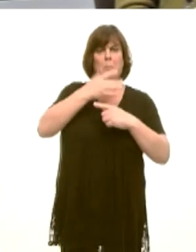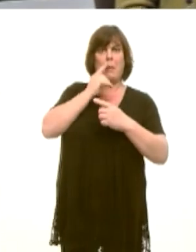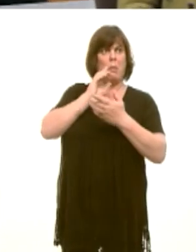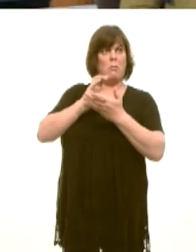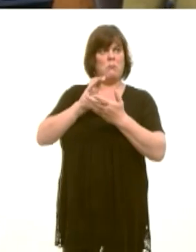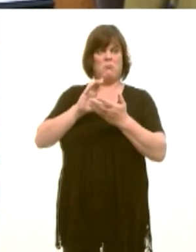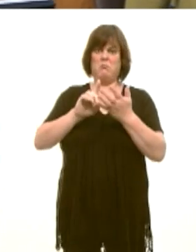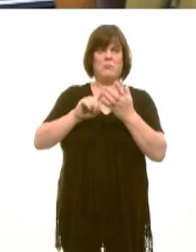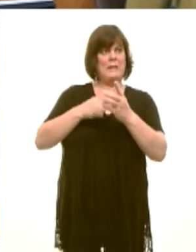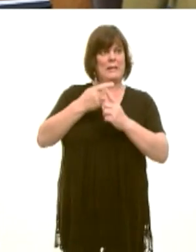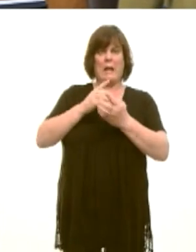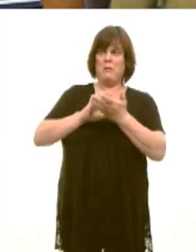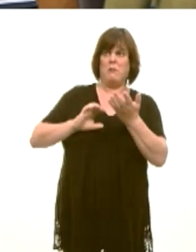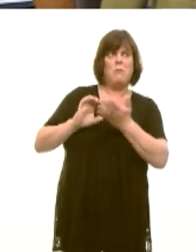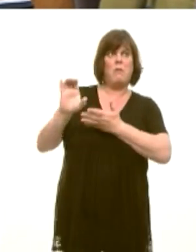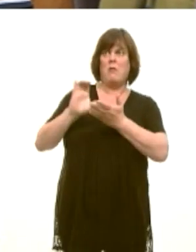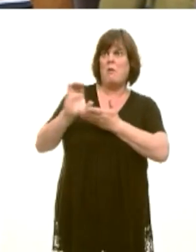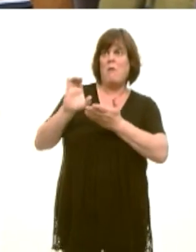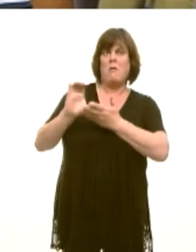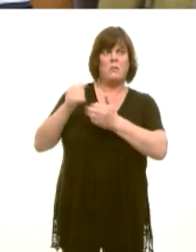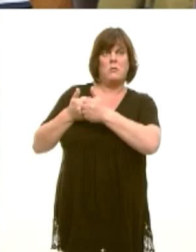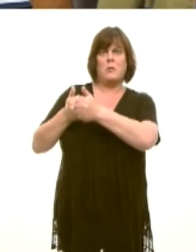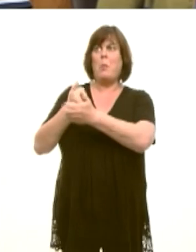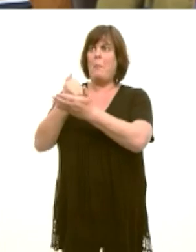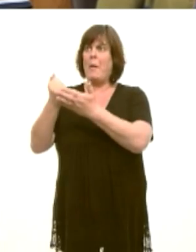pockets, when they were in trouble. They could look to try and repay some of that assistance